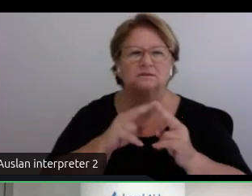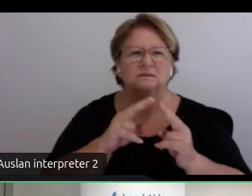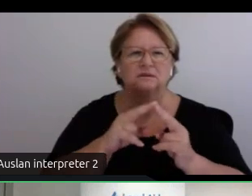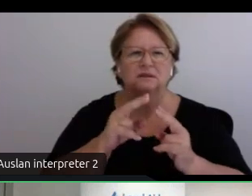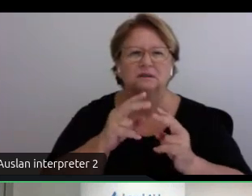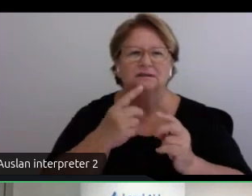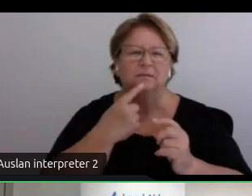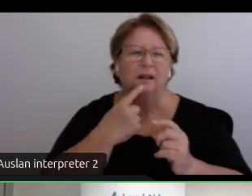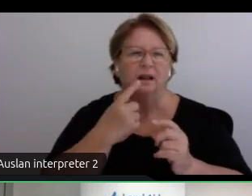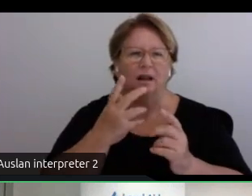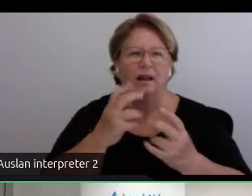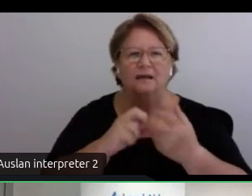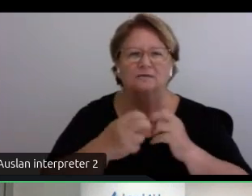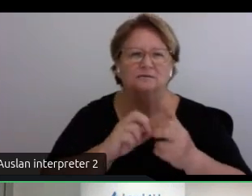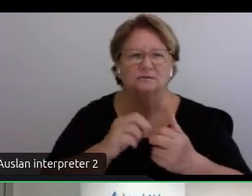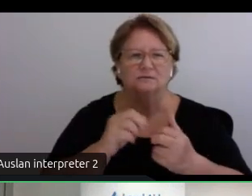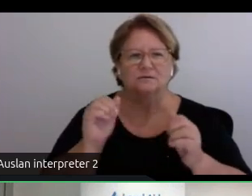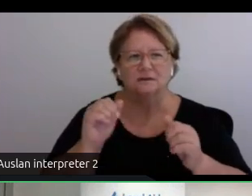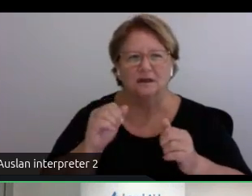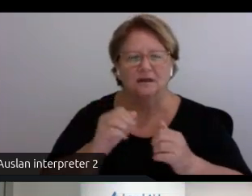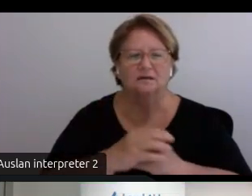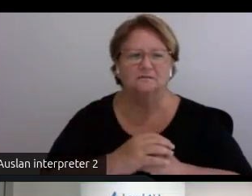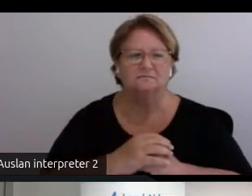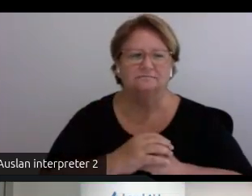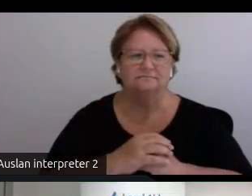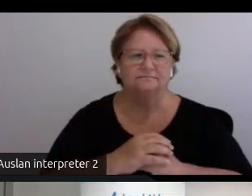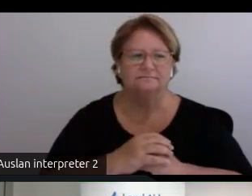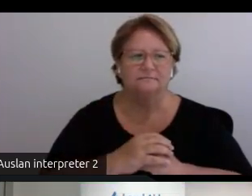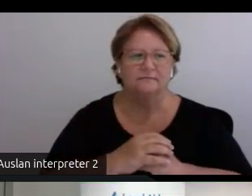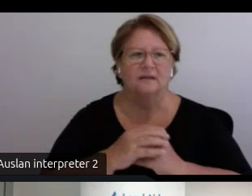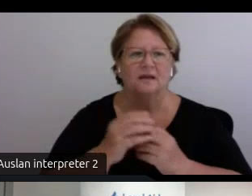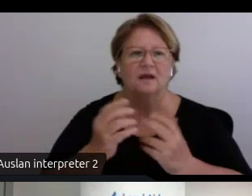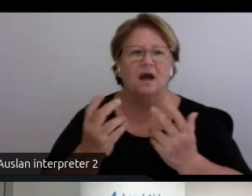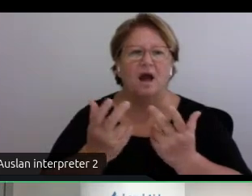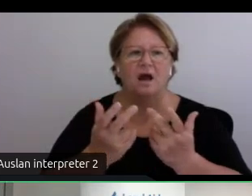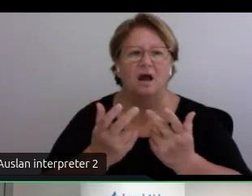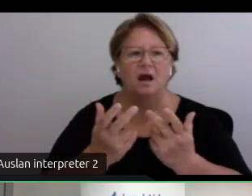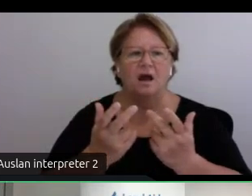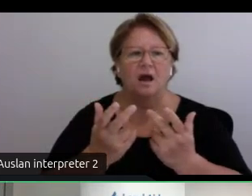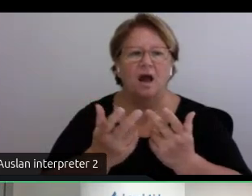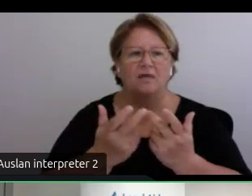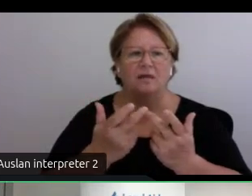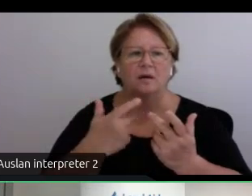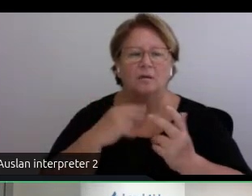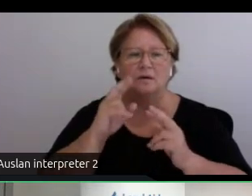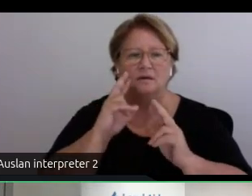slide one of these are typical legal issues. The next one not so often what we see but what we see